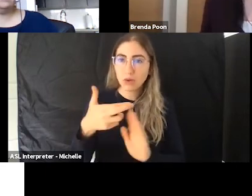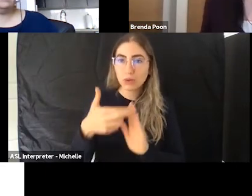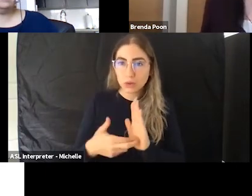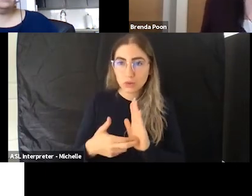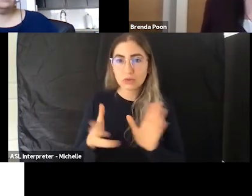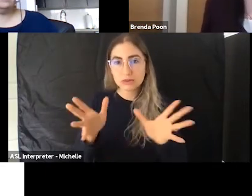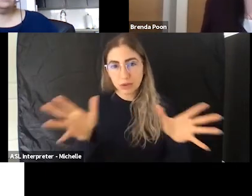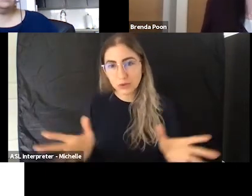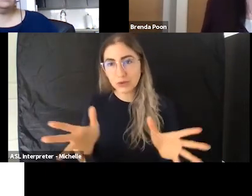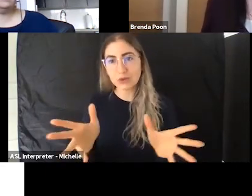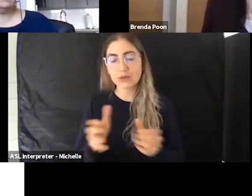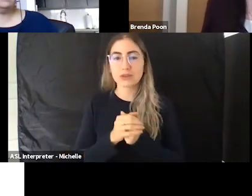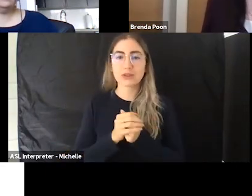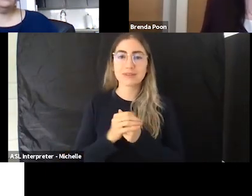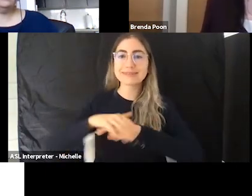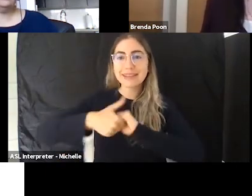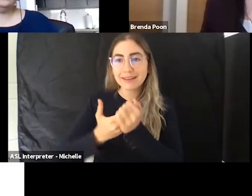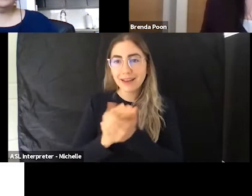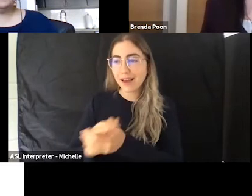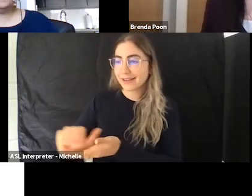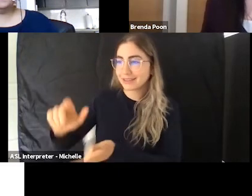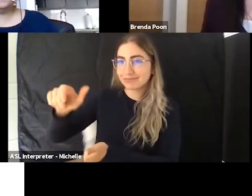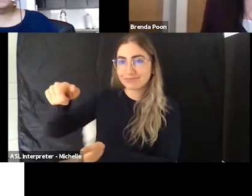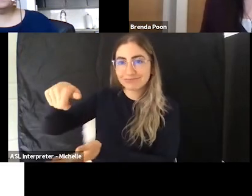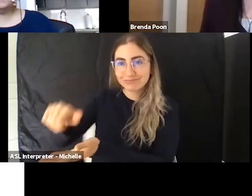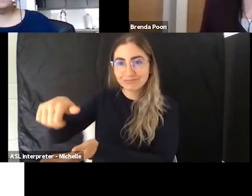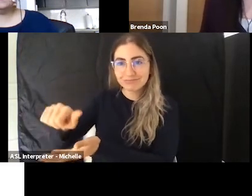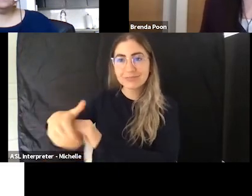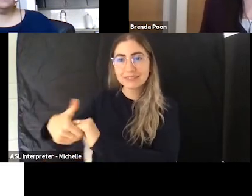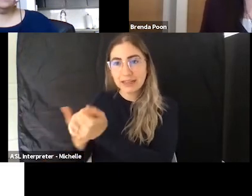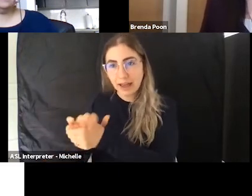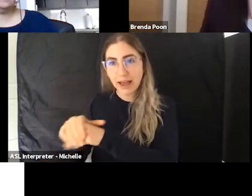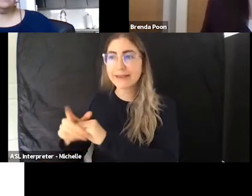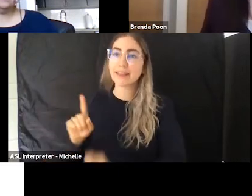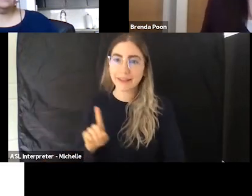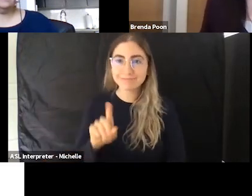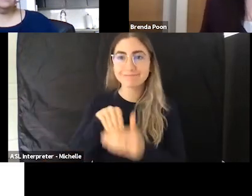EXAMPLE, ENSURING PROPER MASK WEARING, SANITIZATION , MORE AISLE SPACE, AND ALSO OFFERING, FOR EXAMPLE